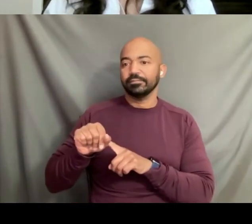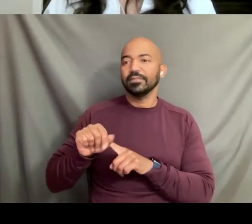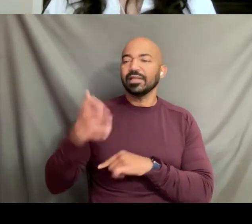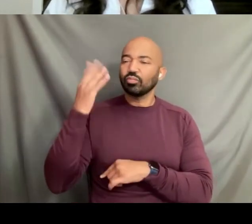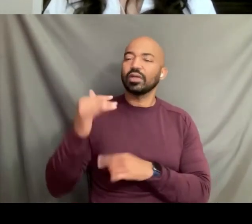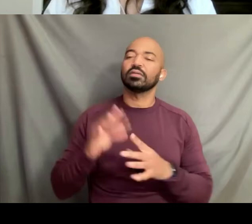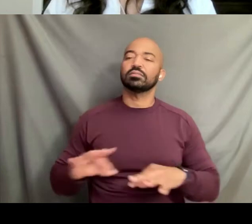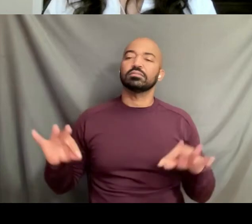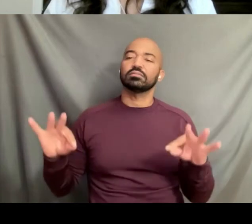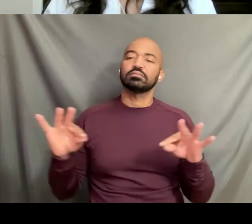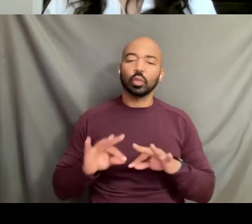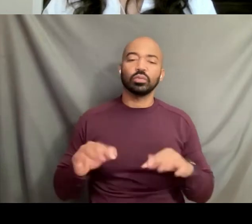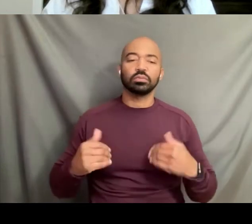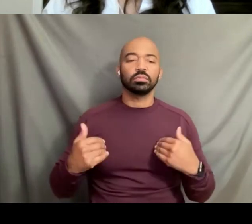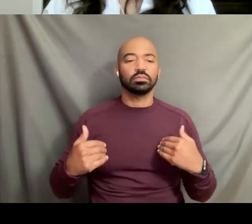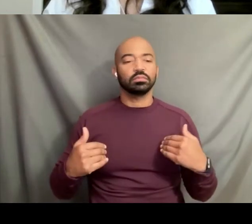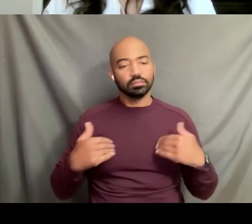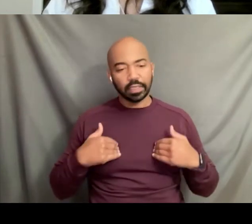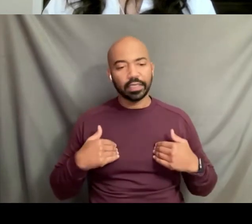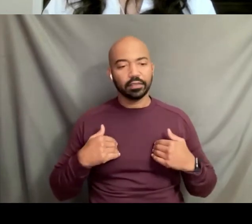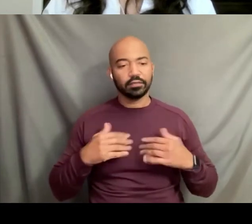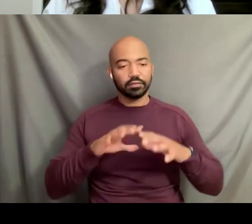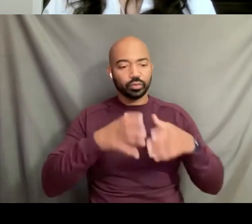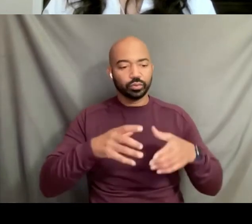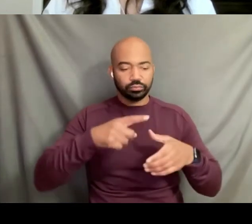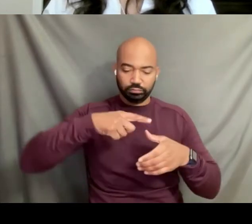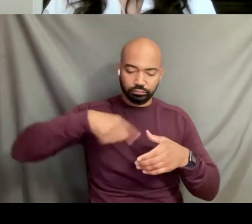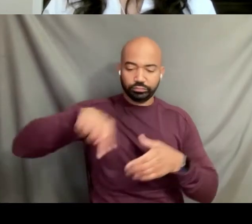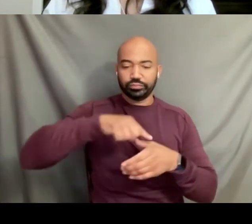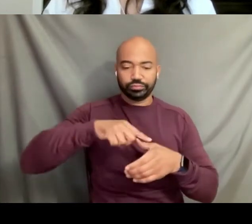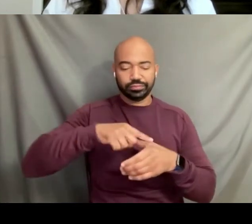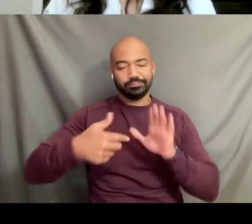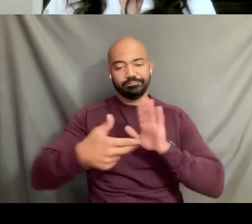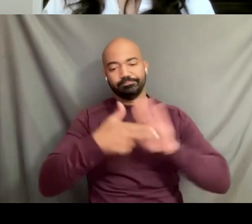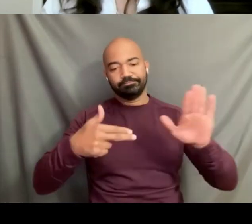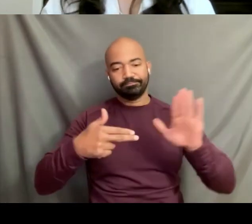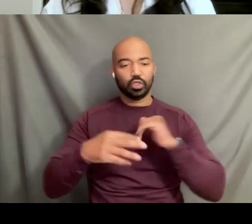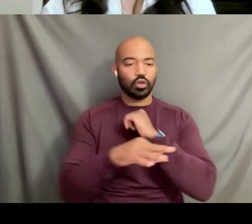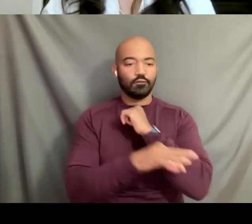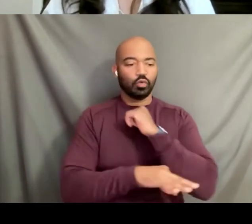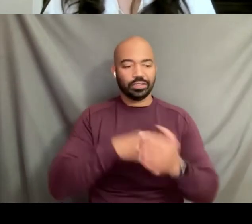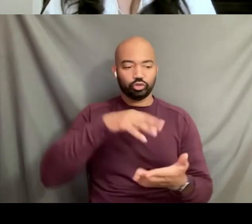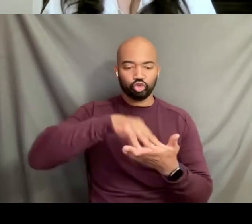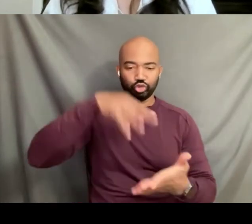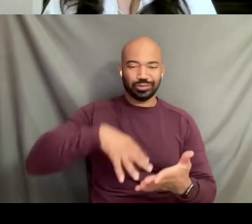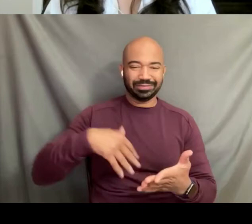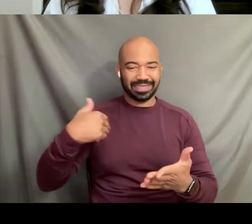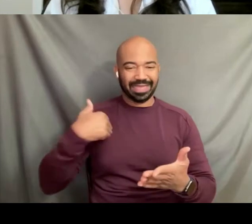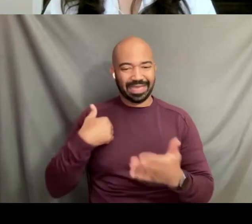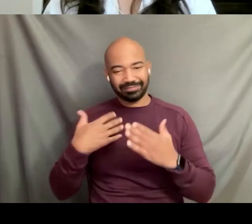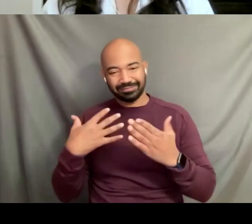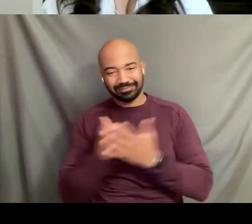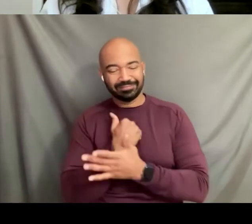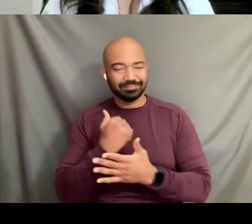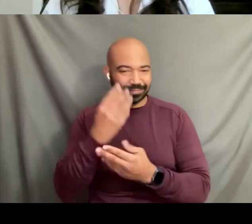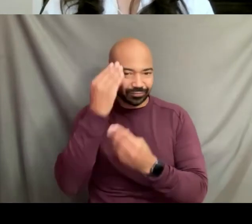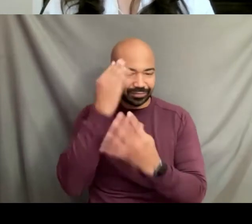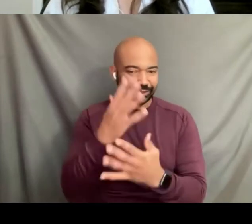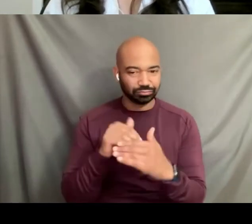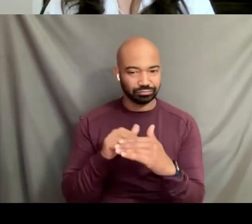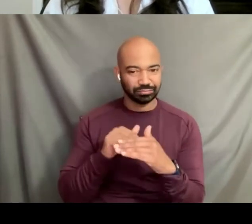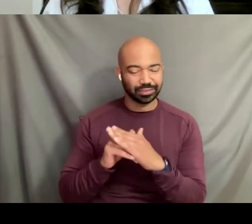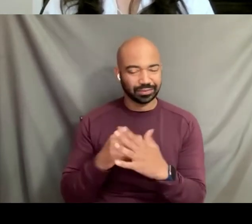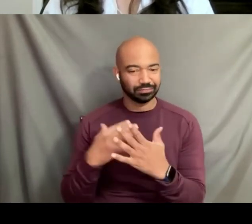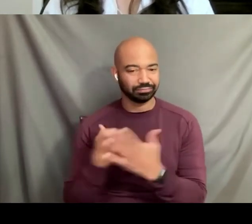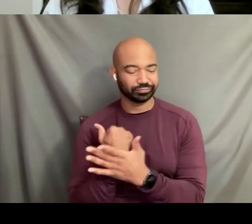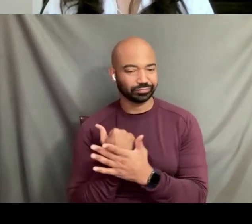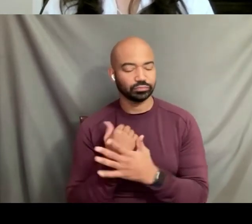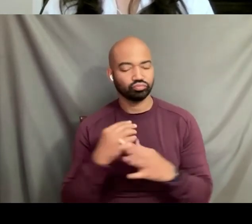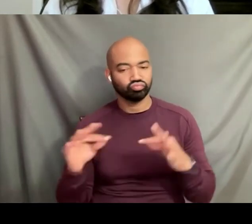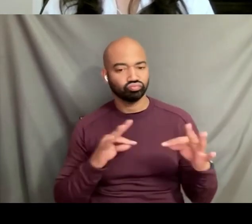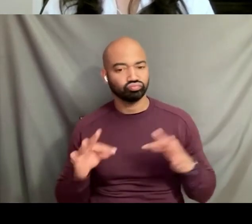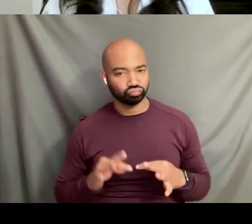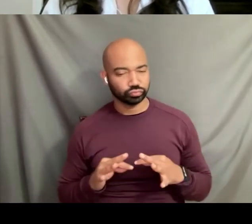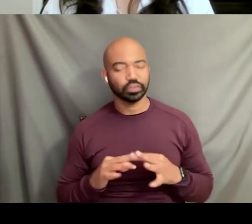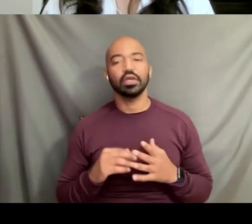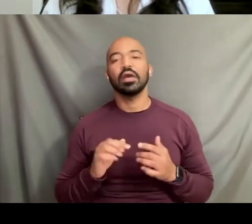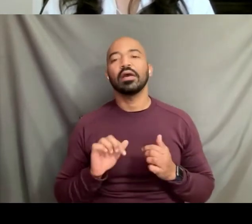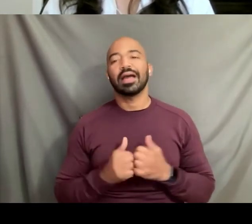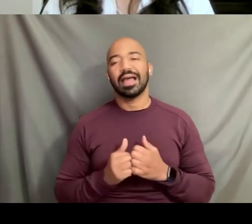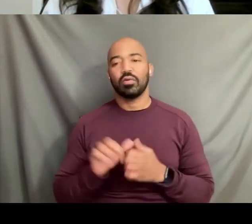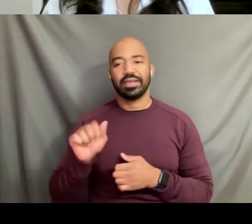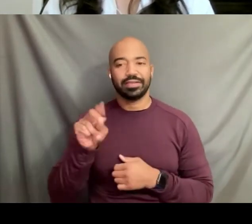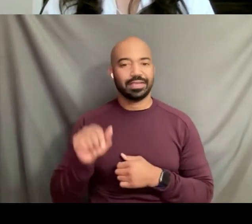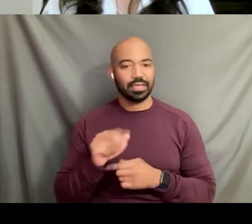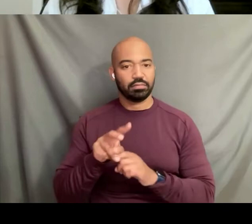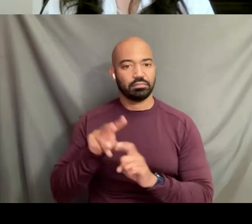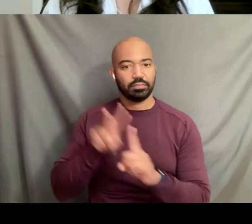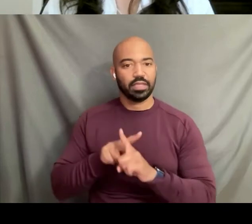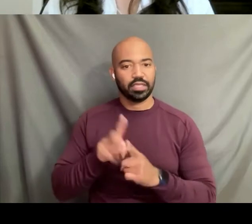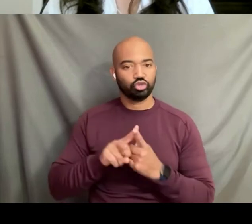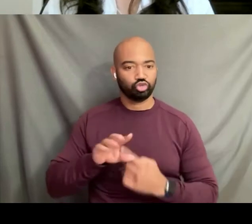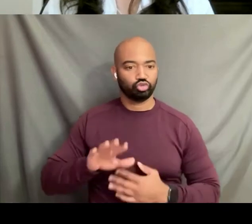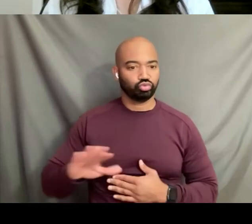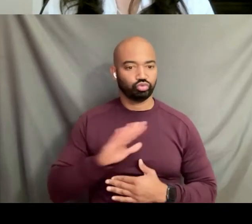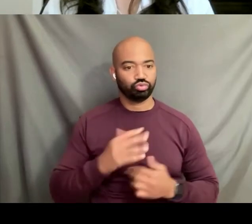who could be regarded as foreign students. Now, it's important that the orientation should be